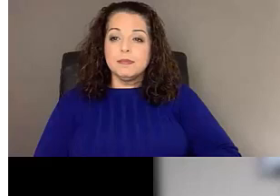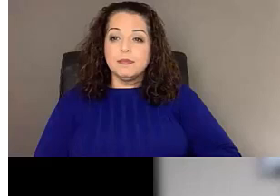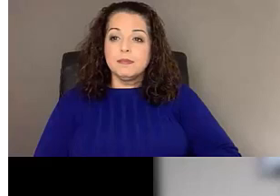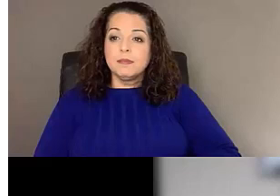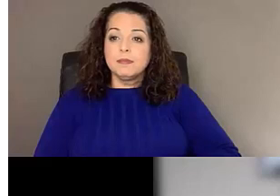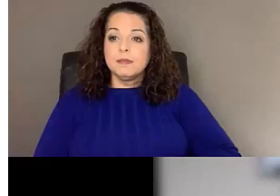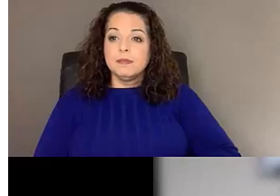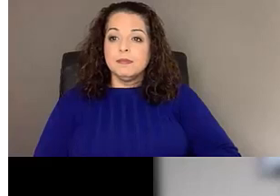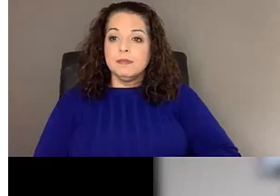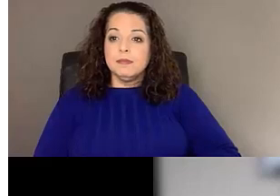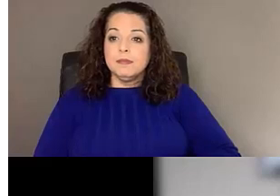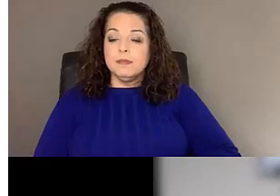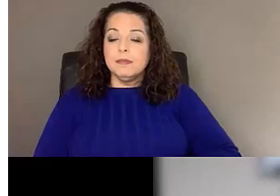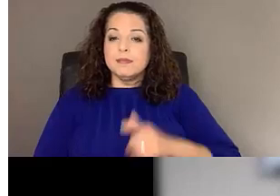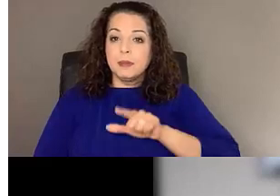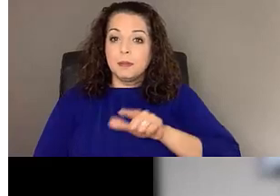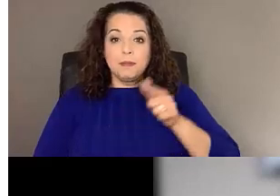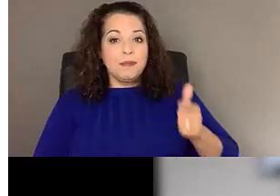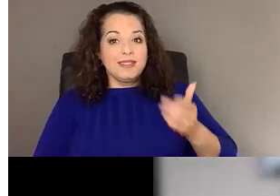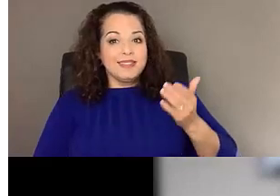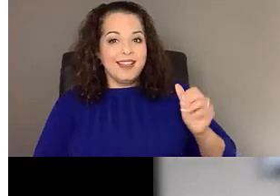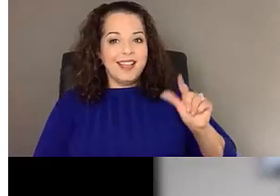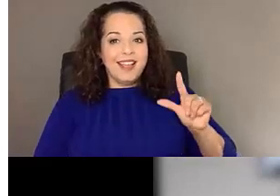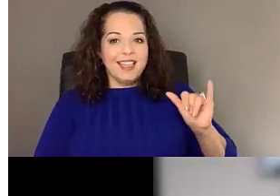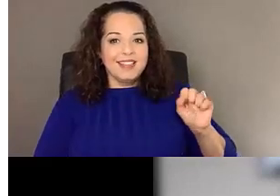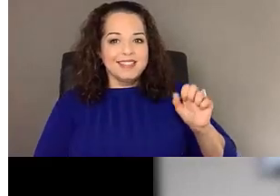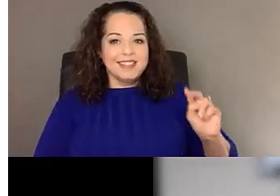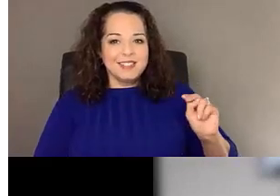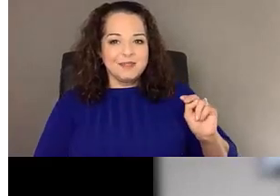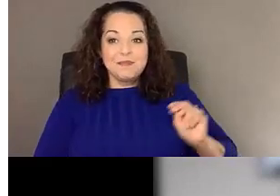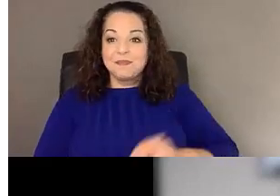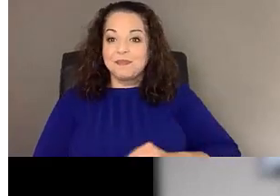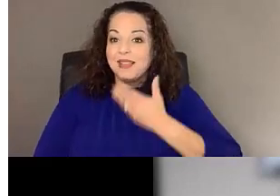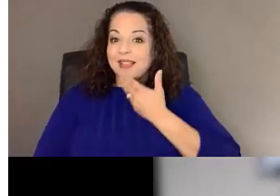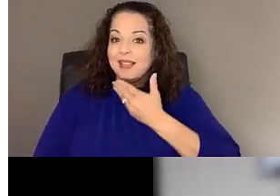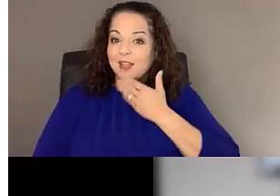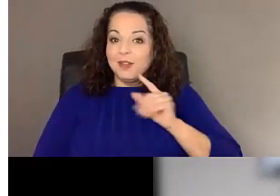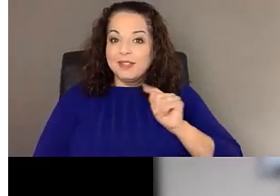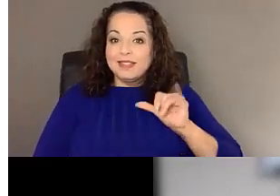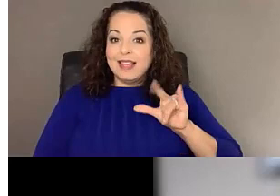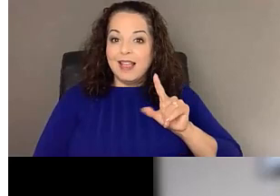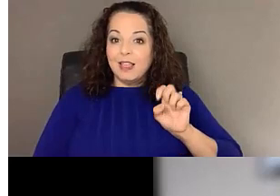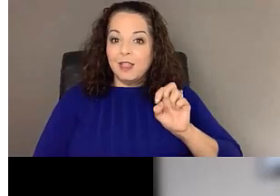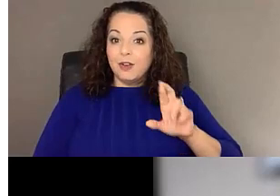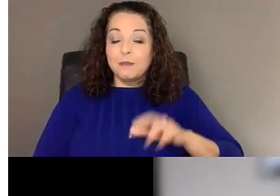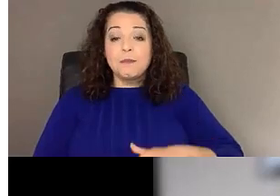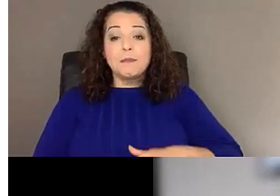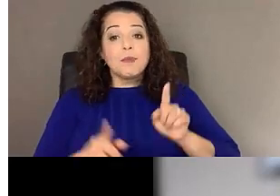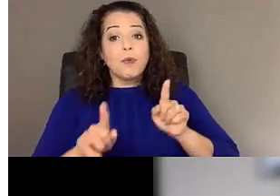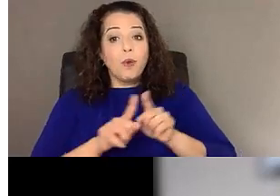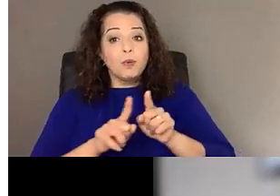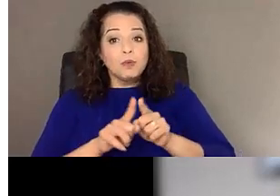And I'll pass it back to you, Alison. Thank you, Taylor. So what is the take home message?